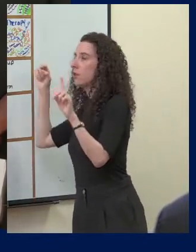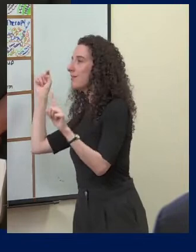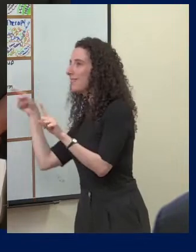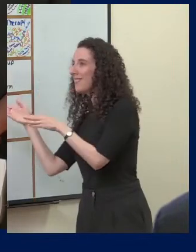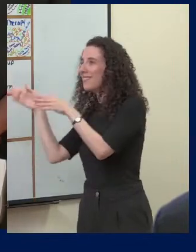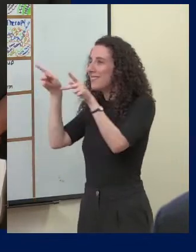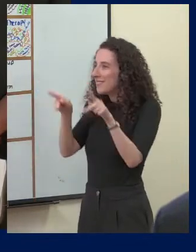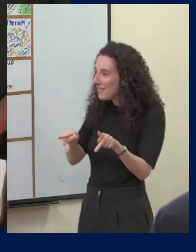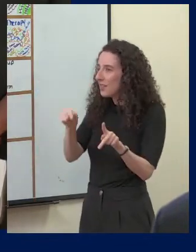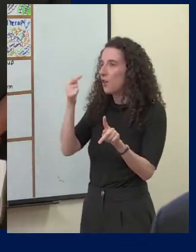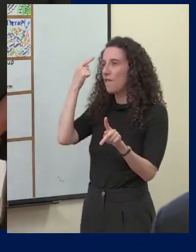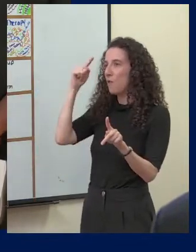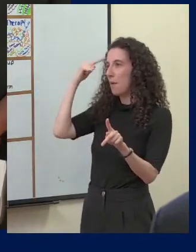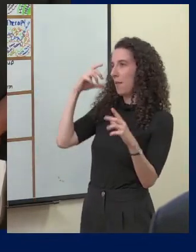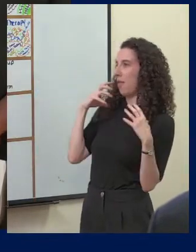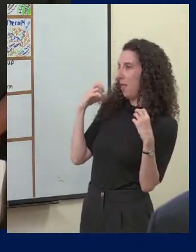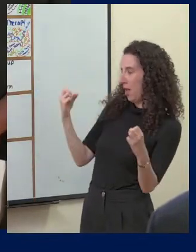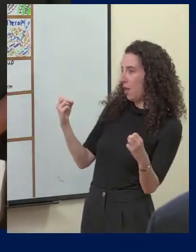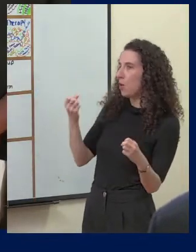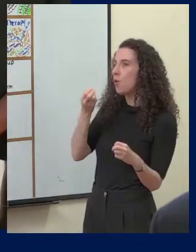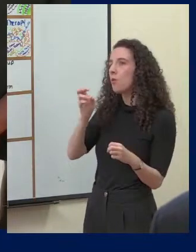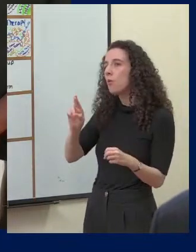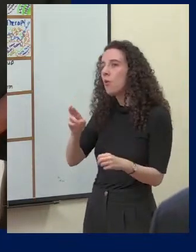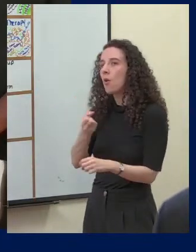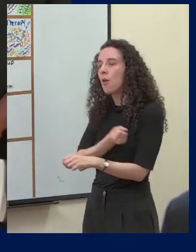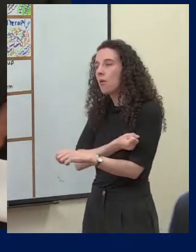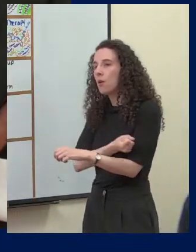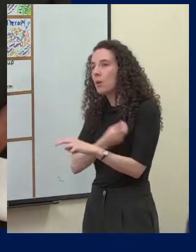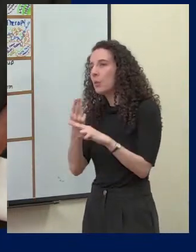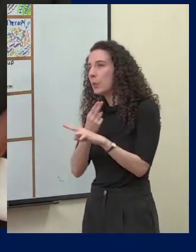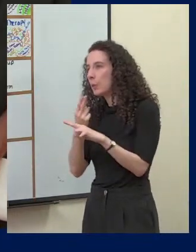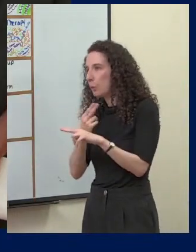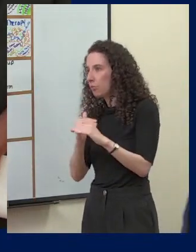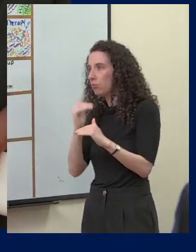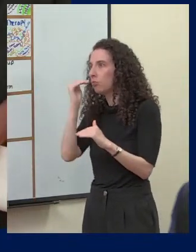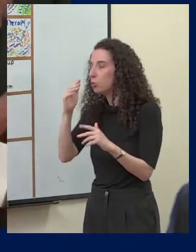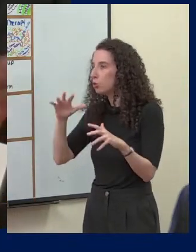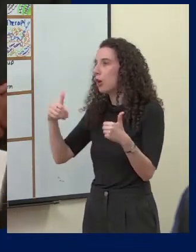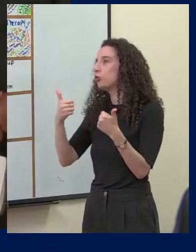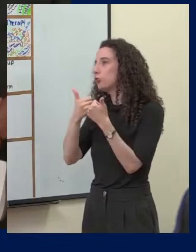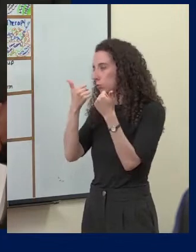health or substance use challenges. We wanted to reach everyone.